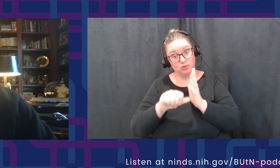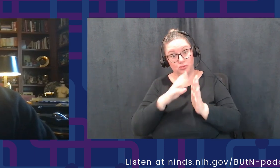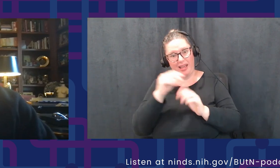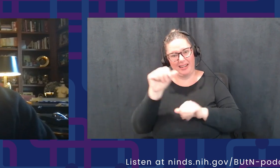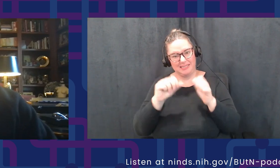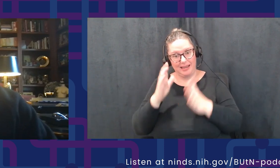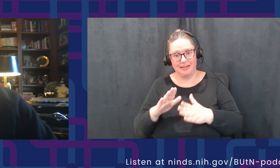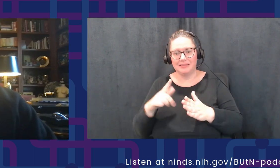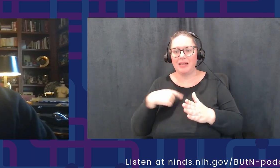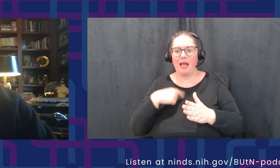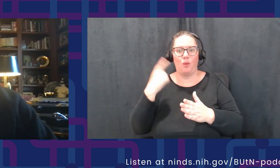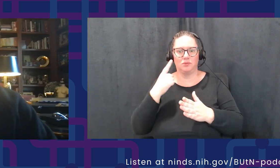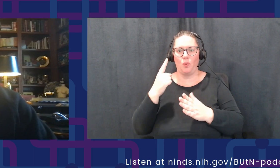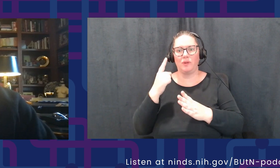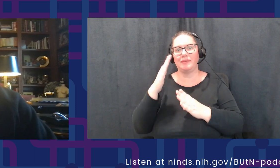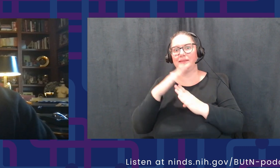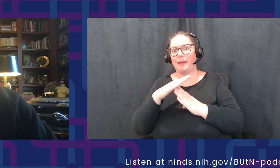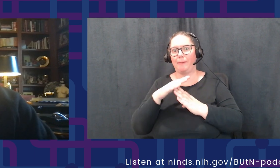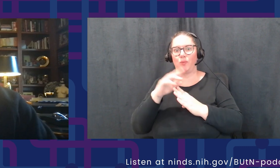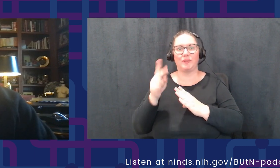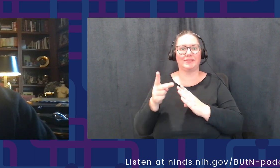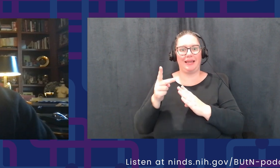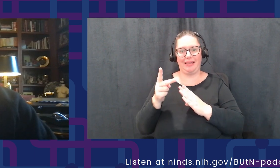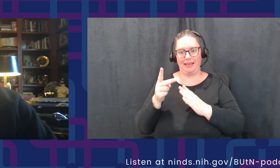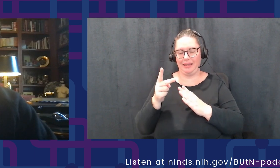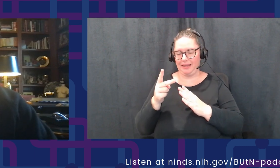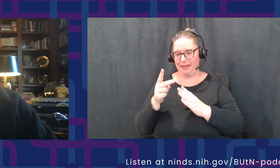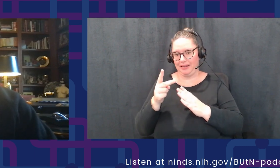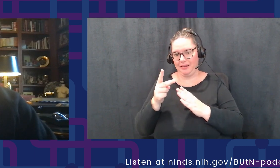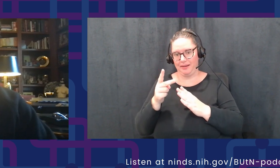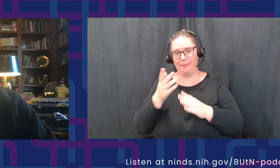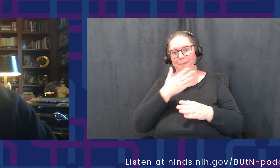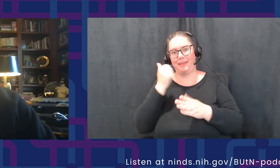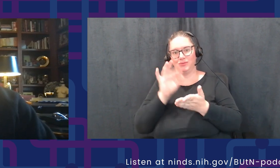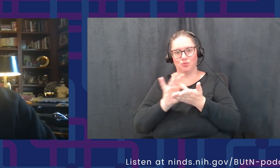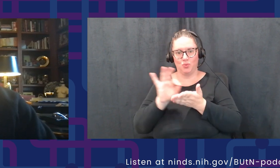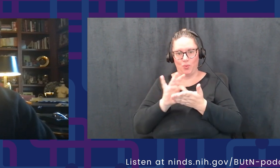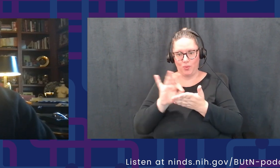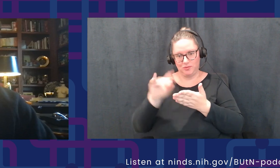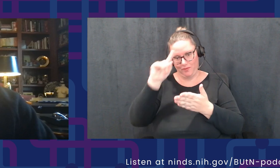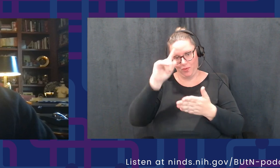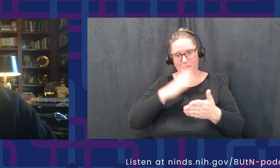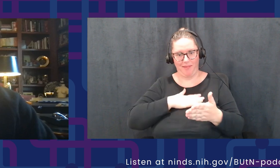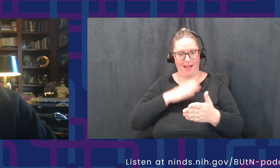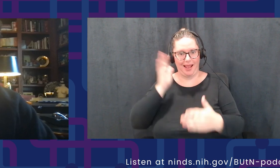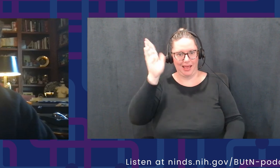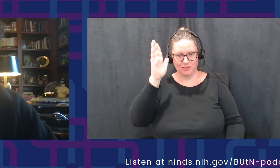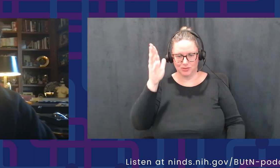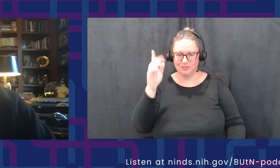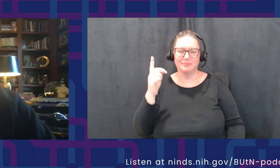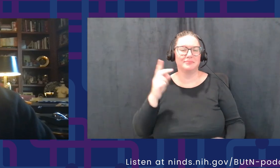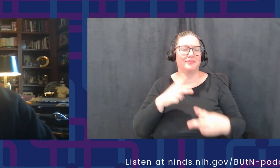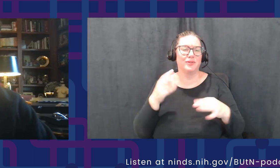And I was always the top or the second, every year I would get the top or the second best scores for my lectures. And it was very simple.